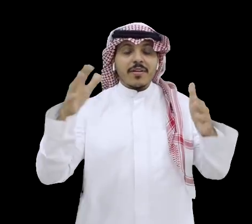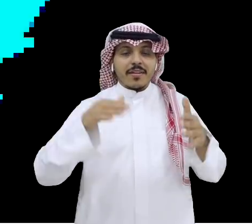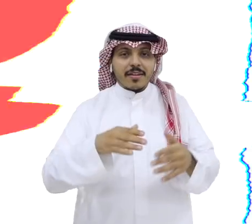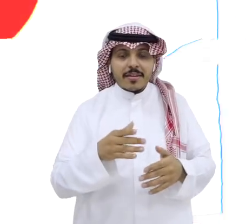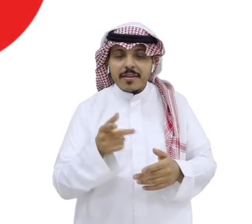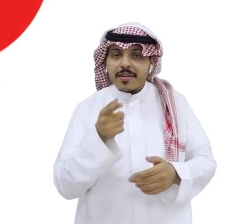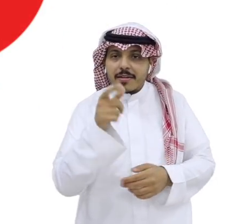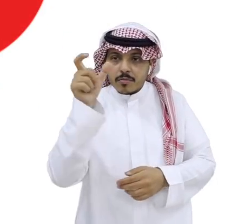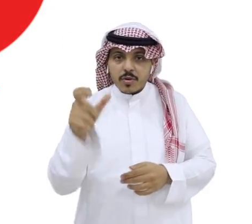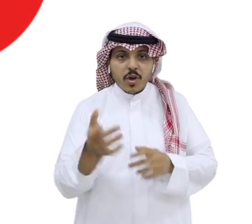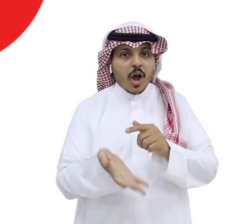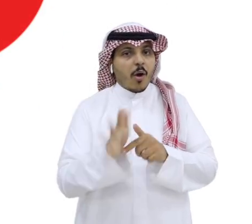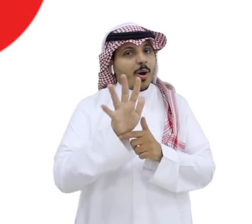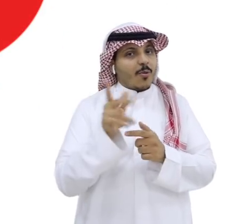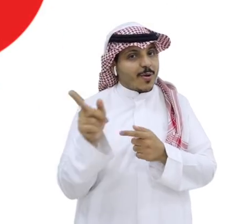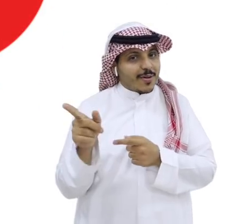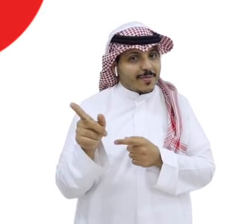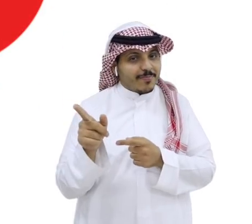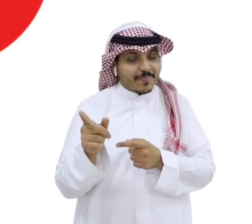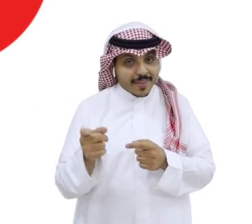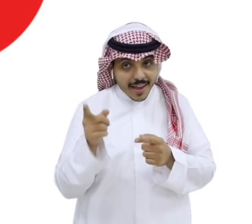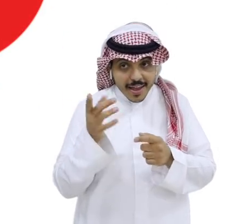One of the biggest players in this competition is Huawei.